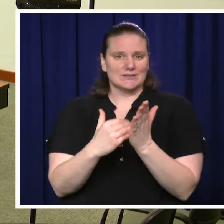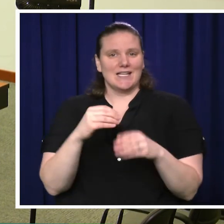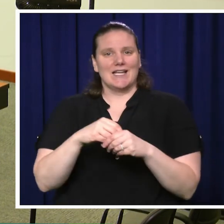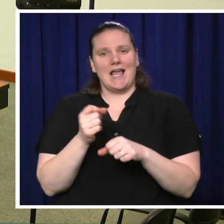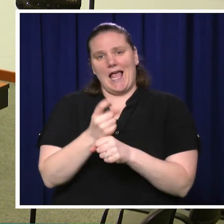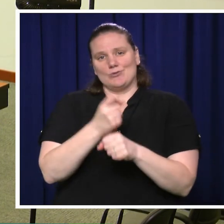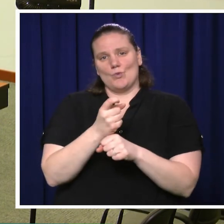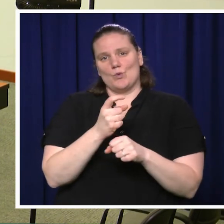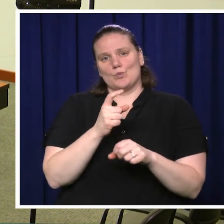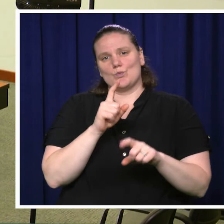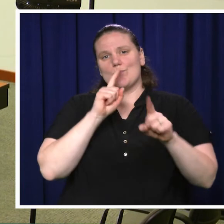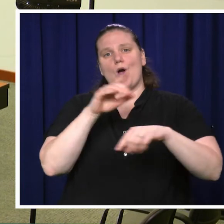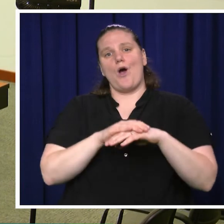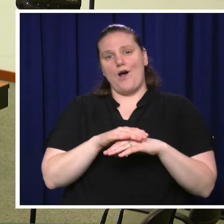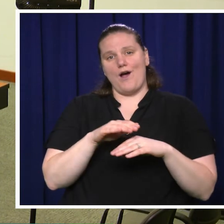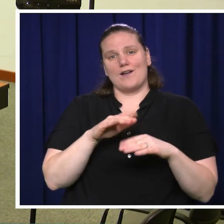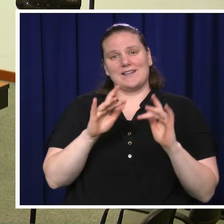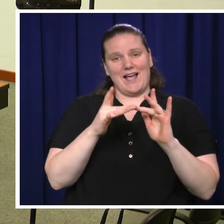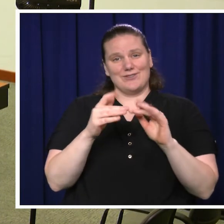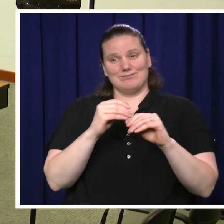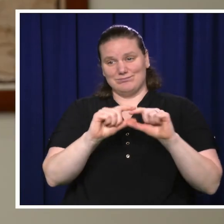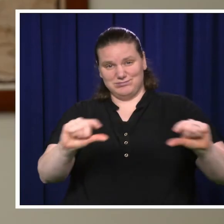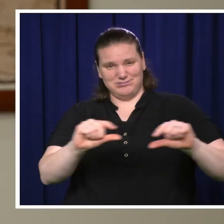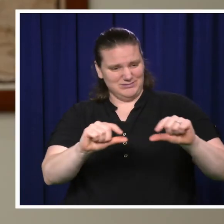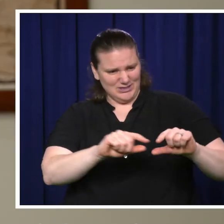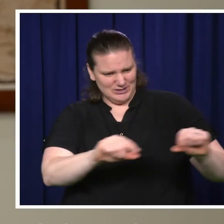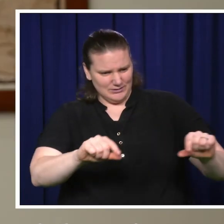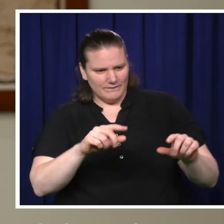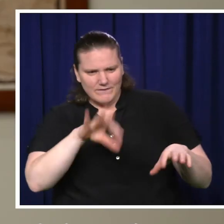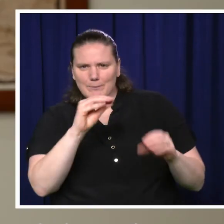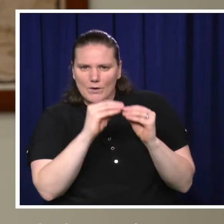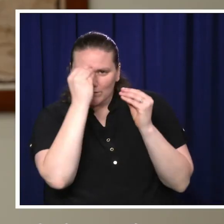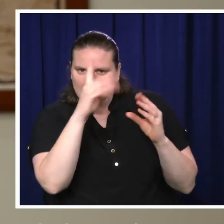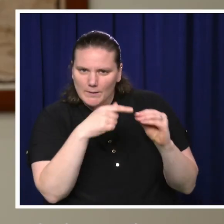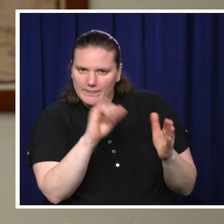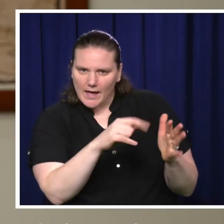Speakers series in their annual report on the county website listed at the bottom of the screen.